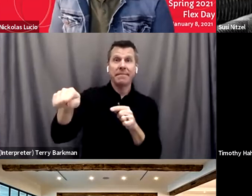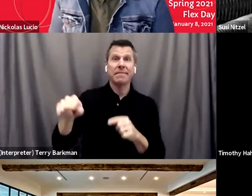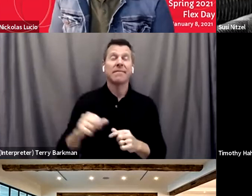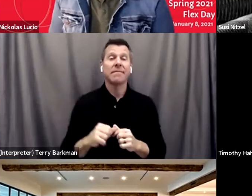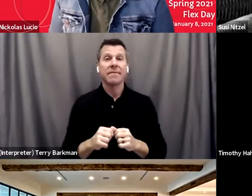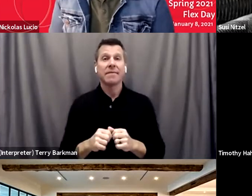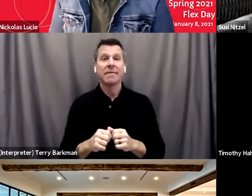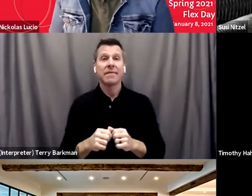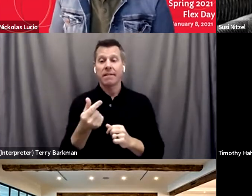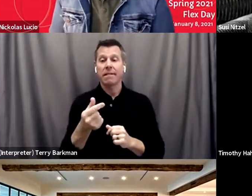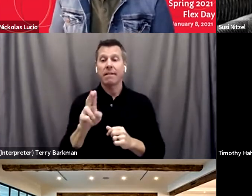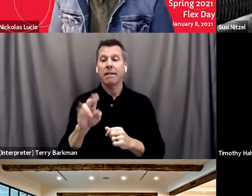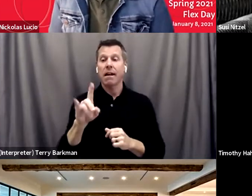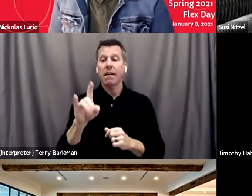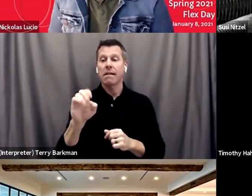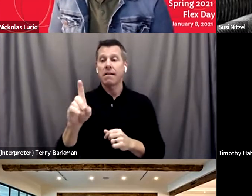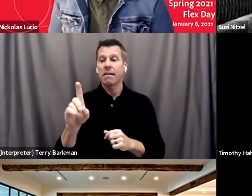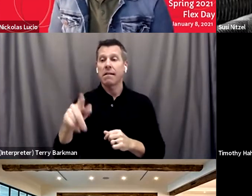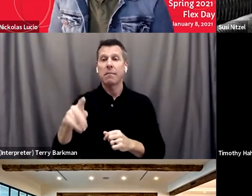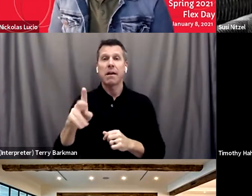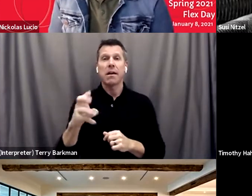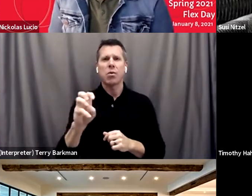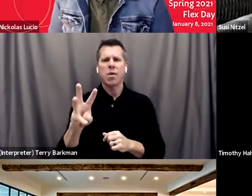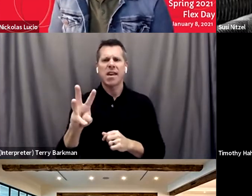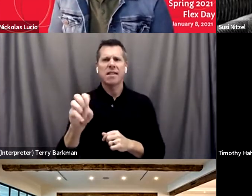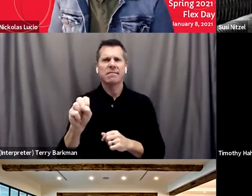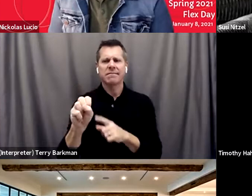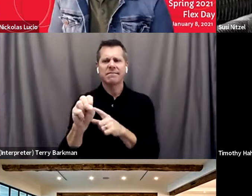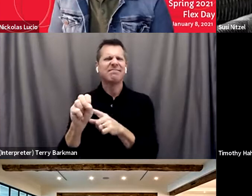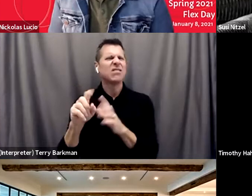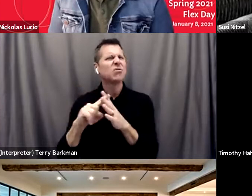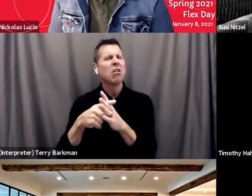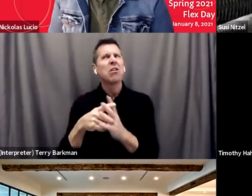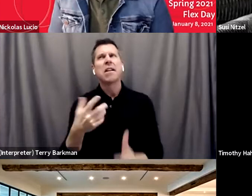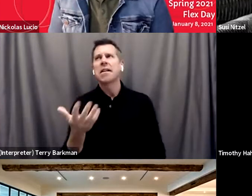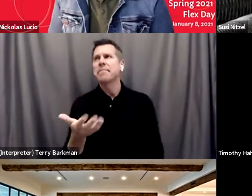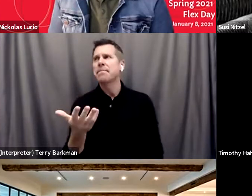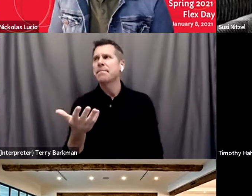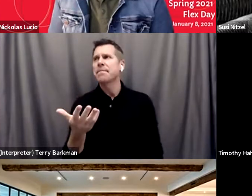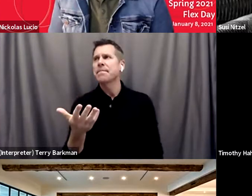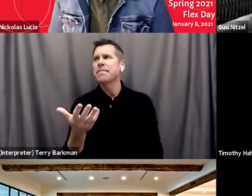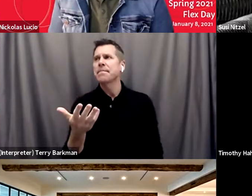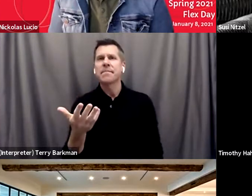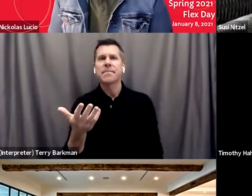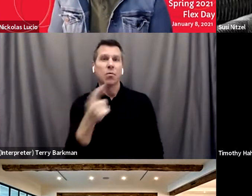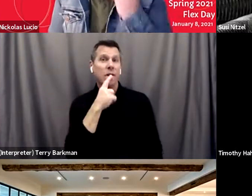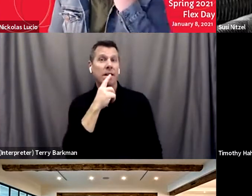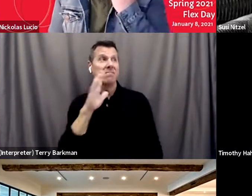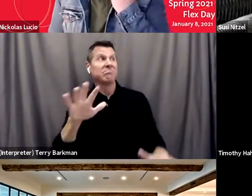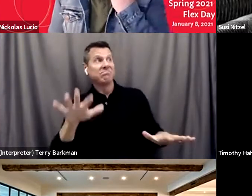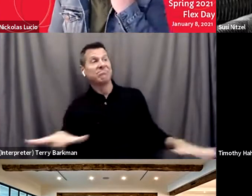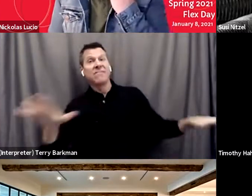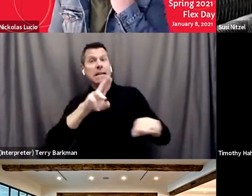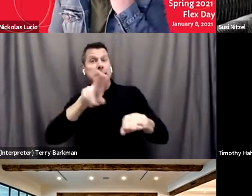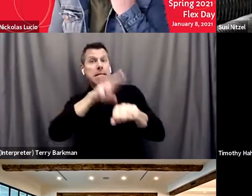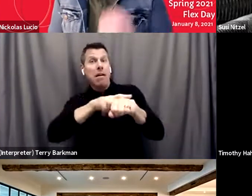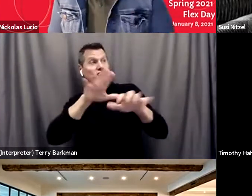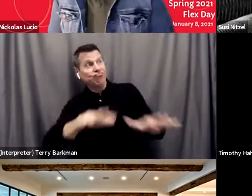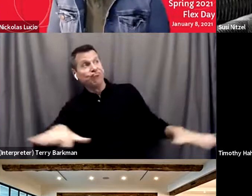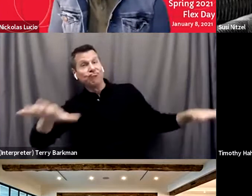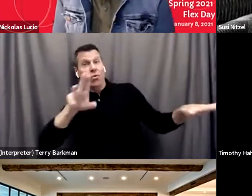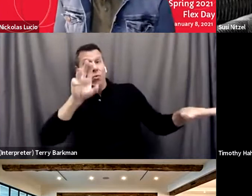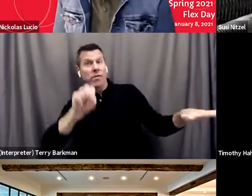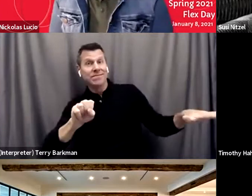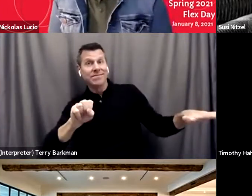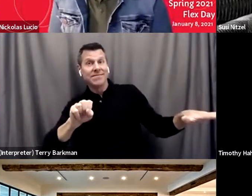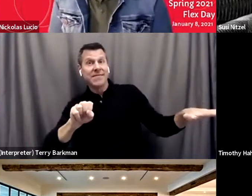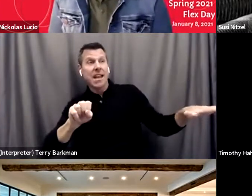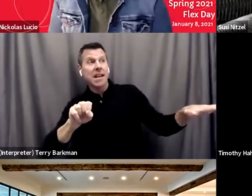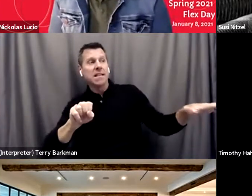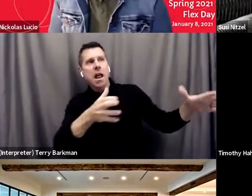started, it started in at the, the national level, quite some time ago. And then it's sort of slowly made its way through different